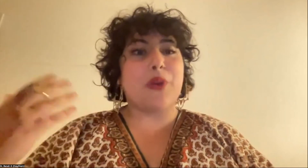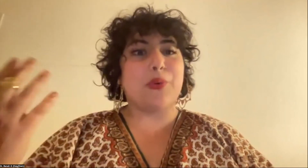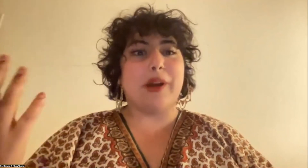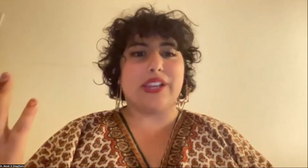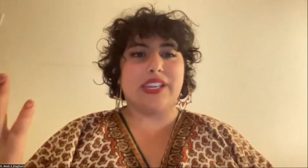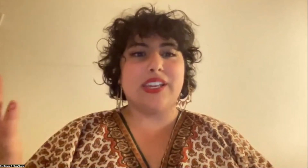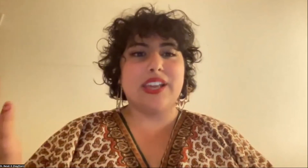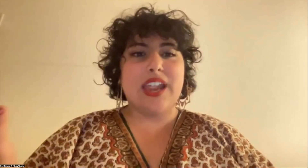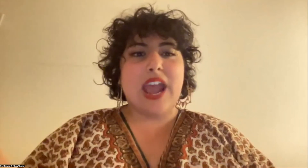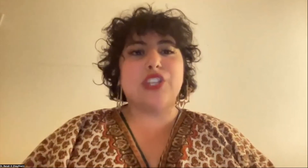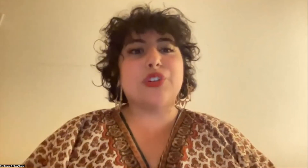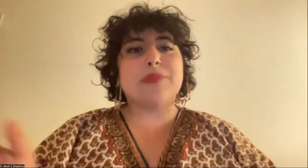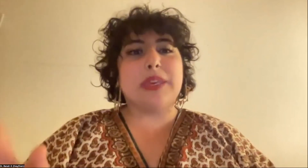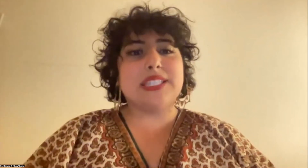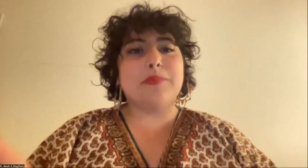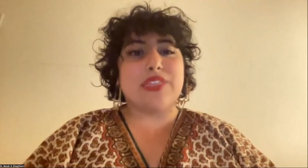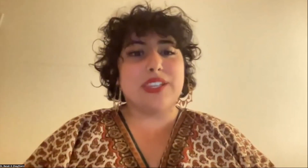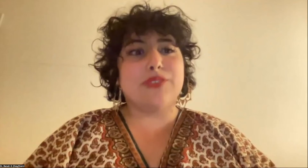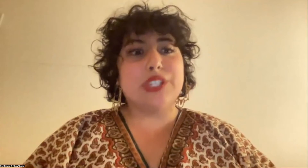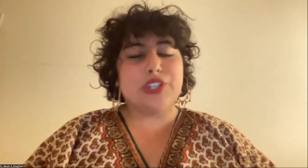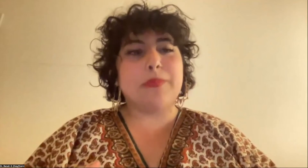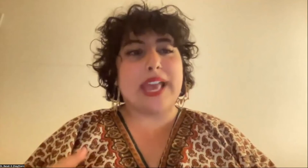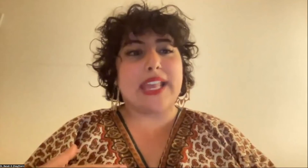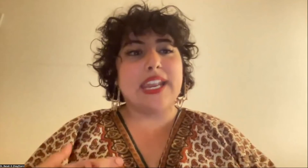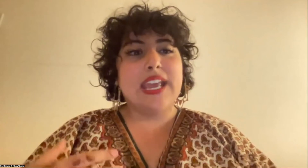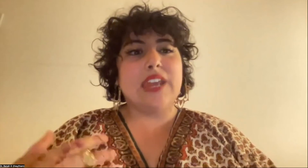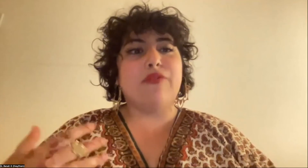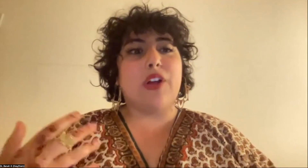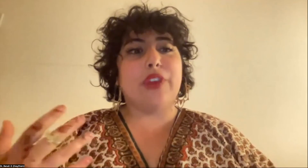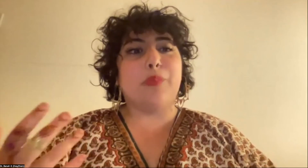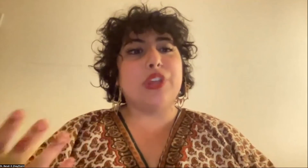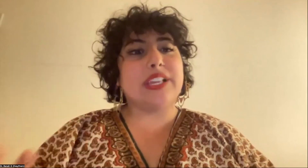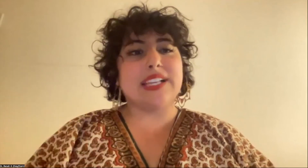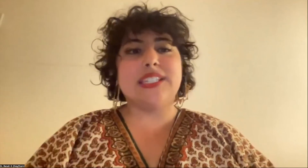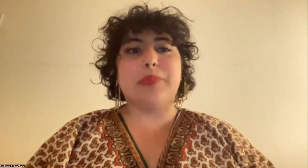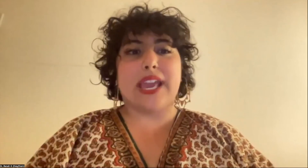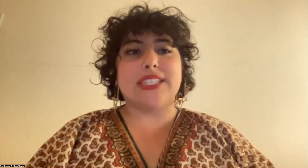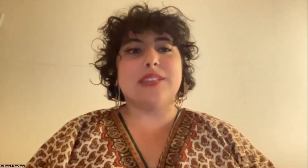my own body. I chose a mixed methods research plan involving breathing next to plants and